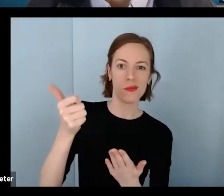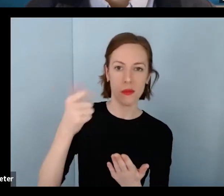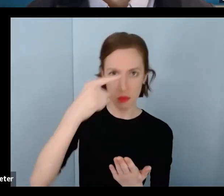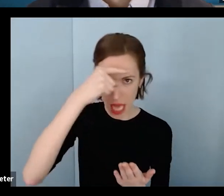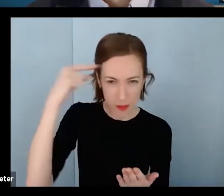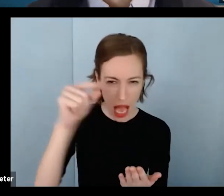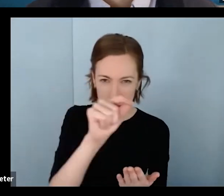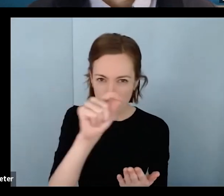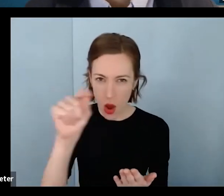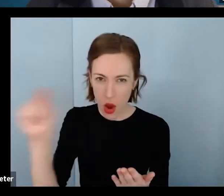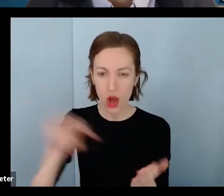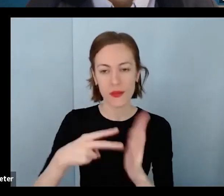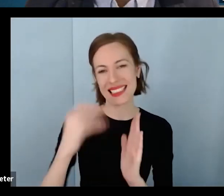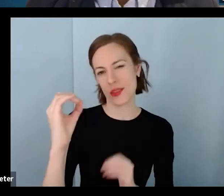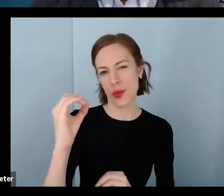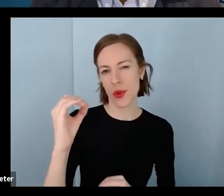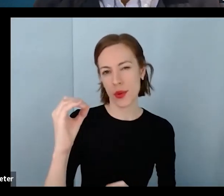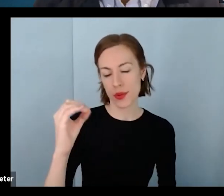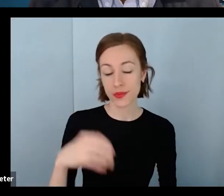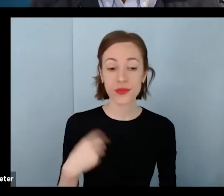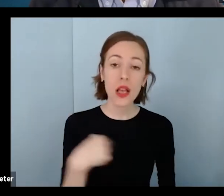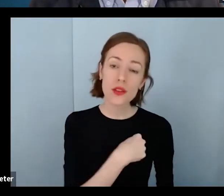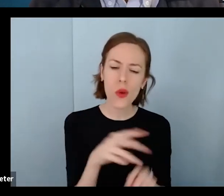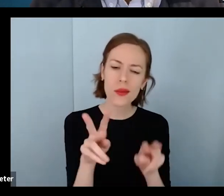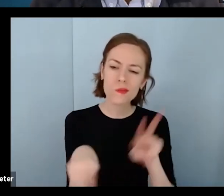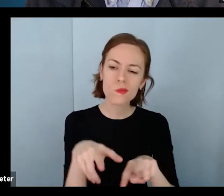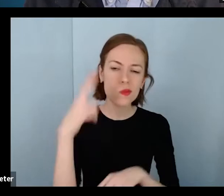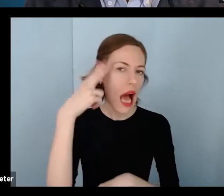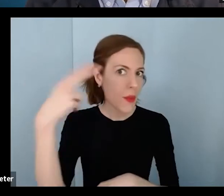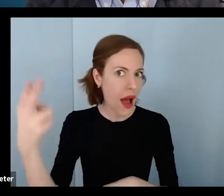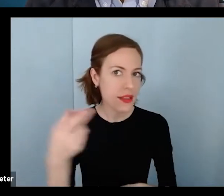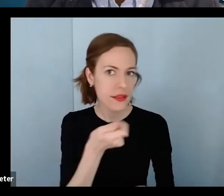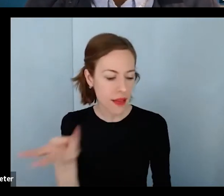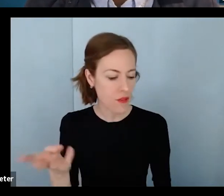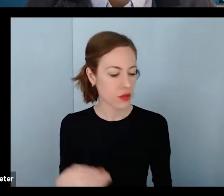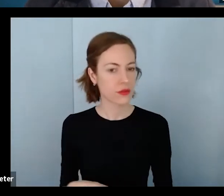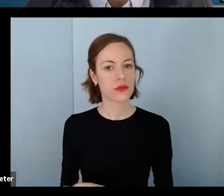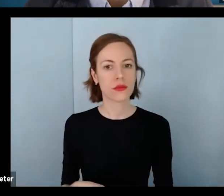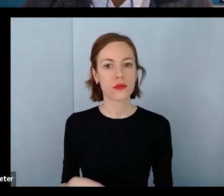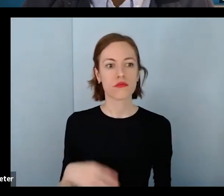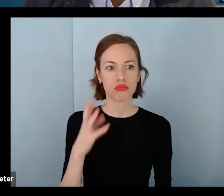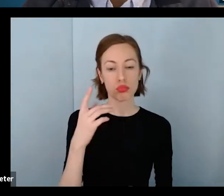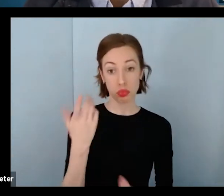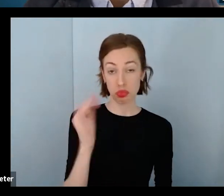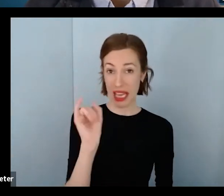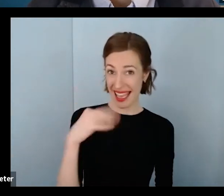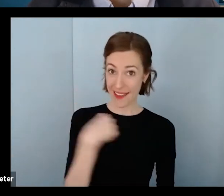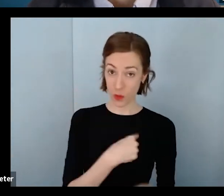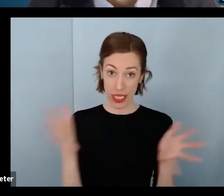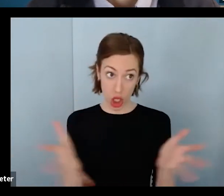And we had several hypotheses. The first was that if we encourage fact checking. people would actually linked to further evidence.